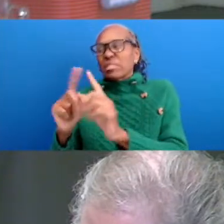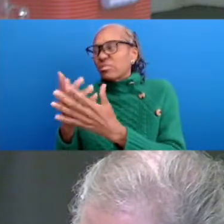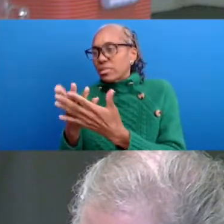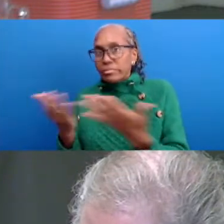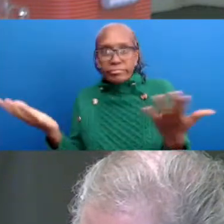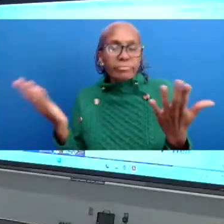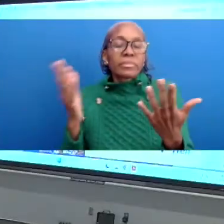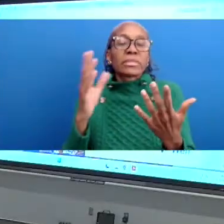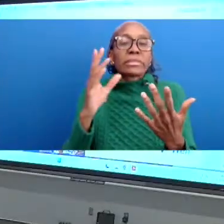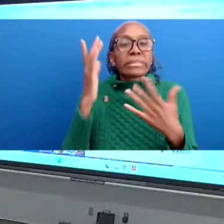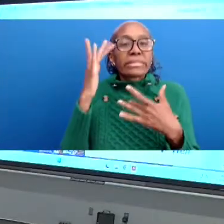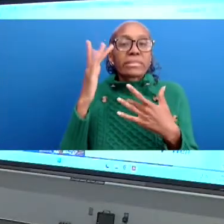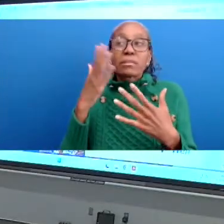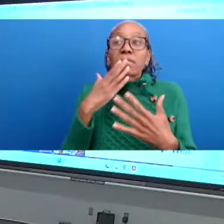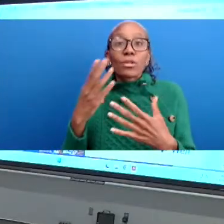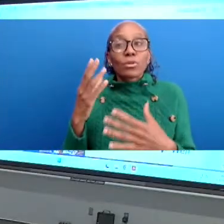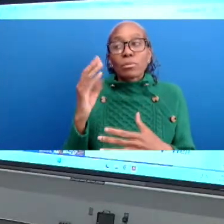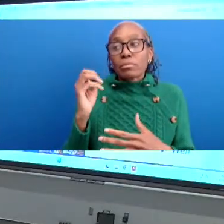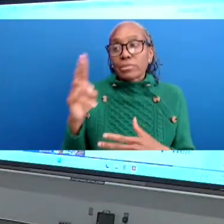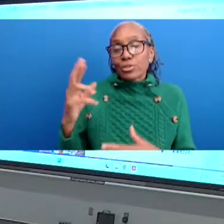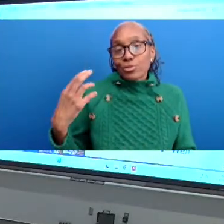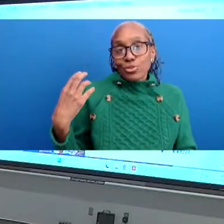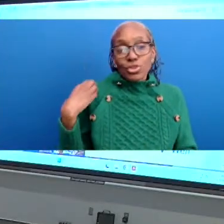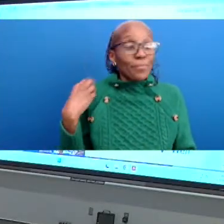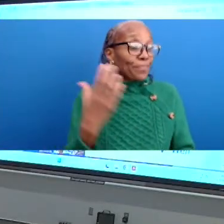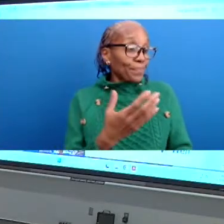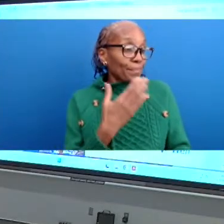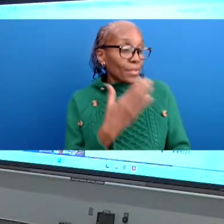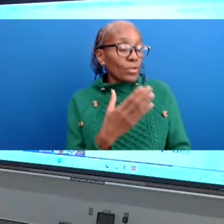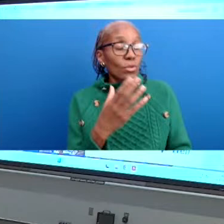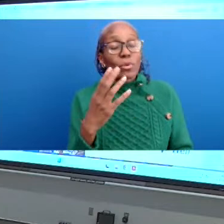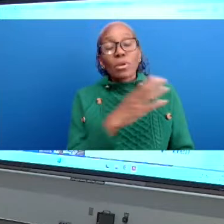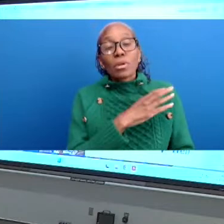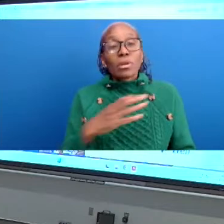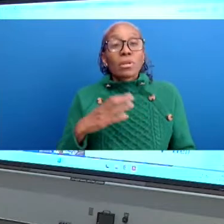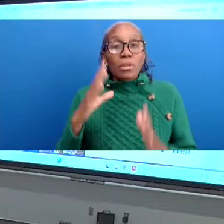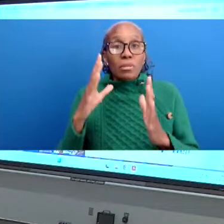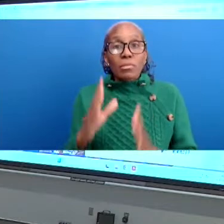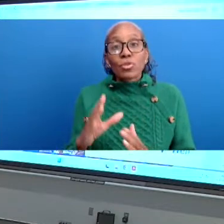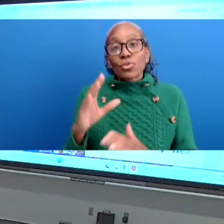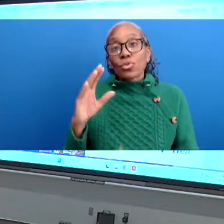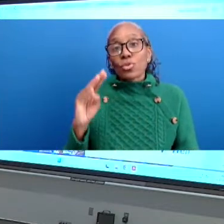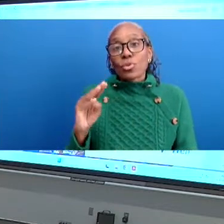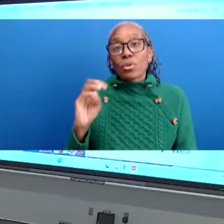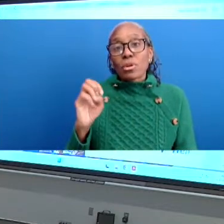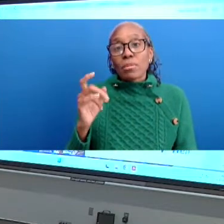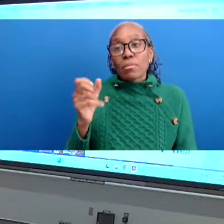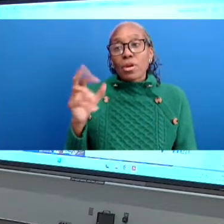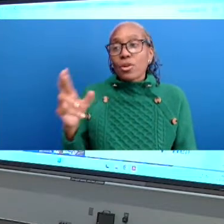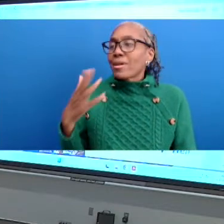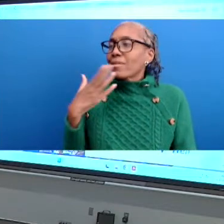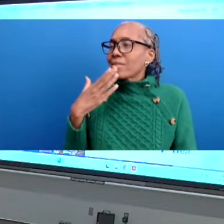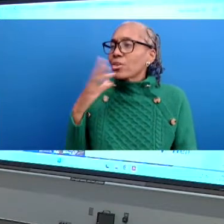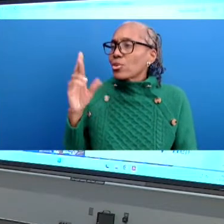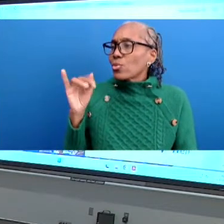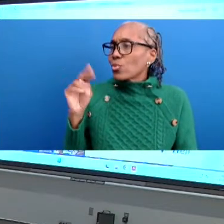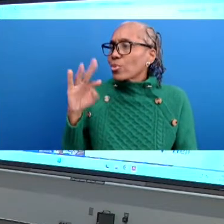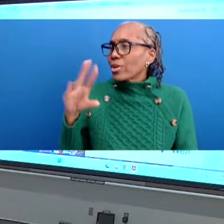ADDRESSING NOT ONLY MEASLES BUT OTHER CHILDHOOD DISEASES.